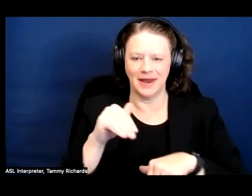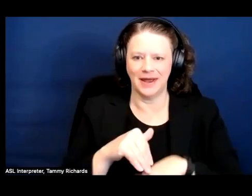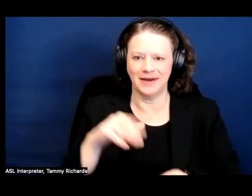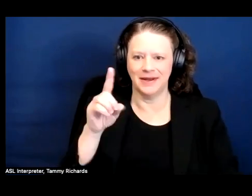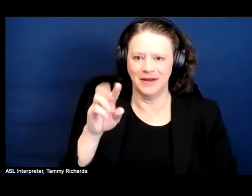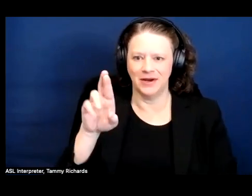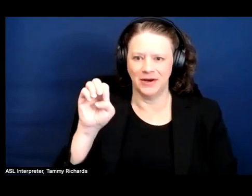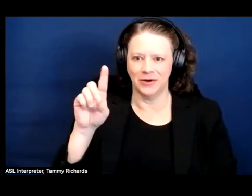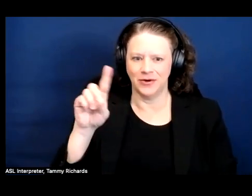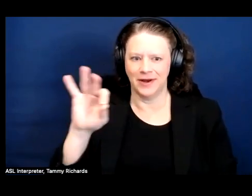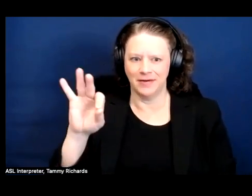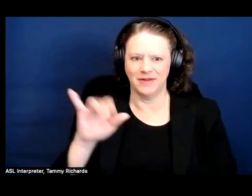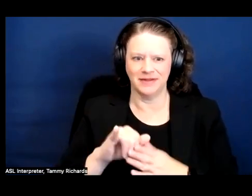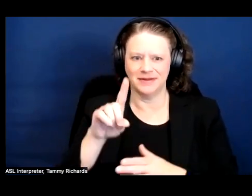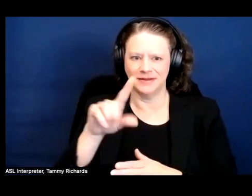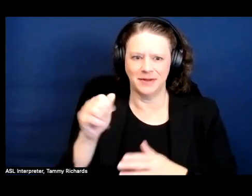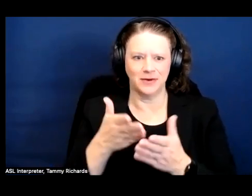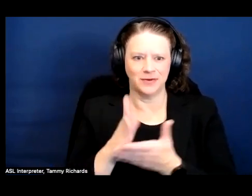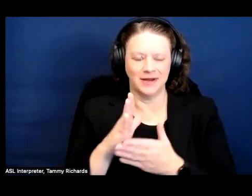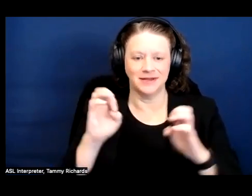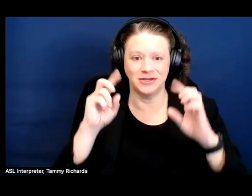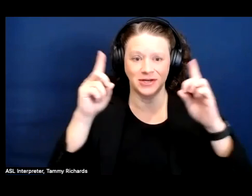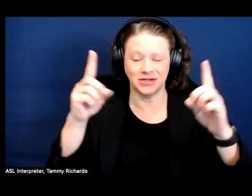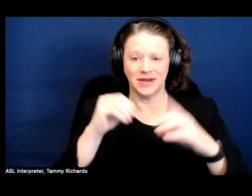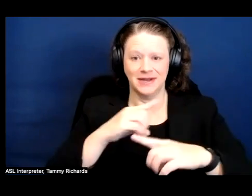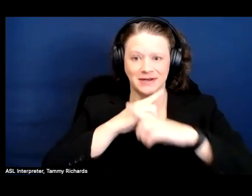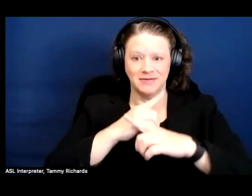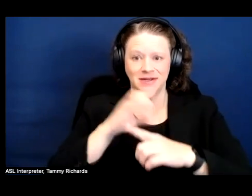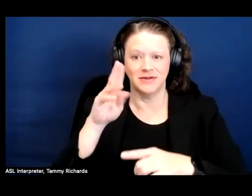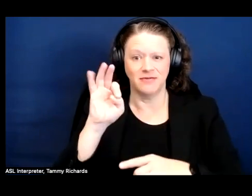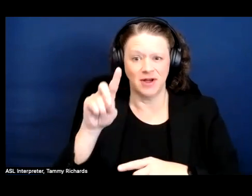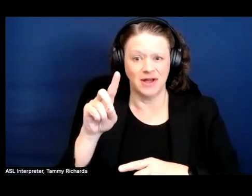DREDF is a national law and policy center